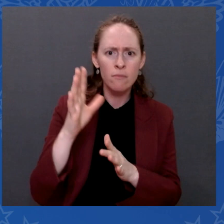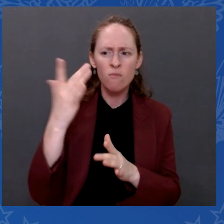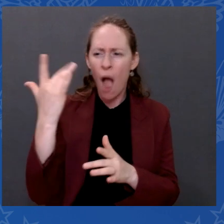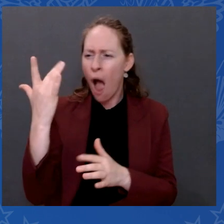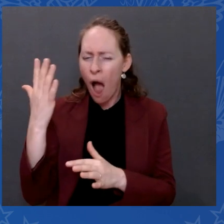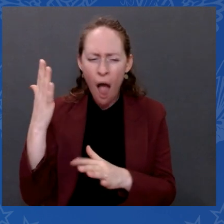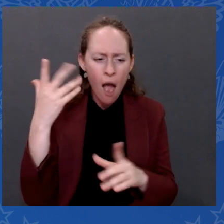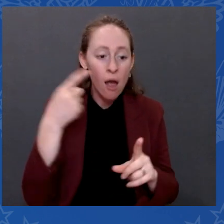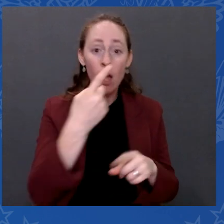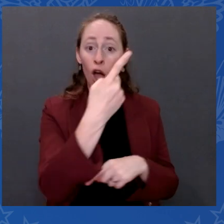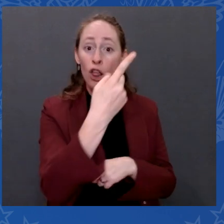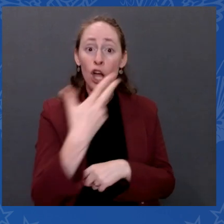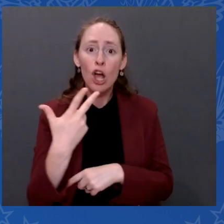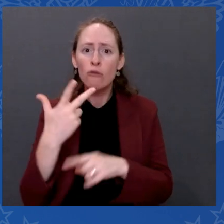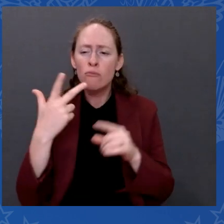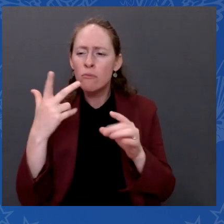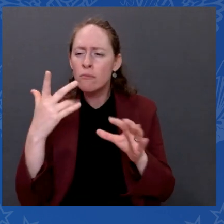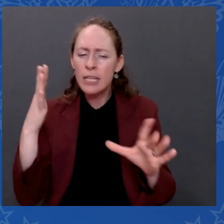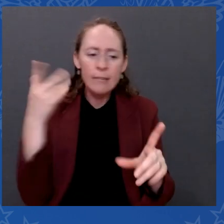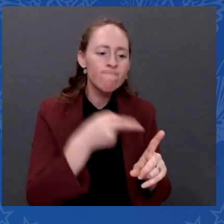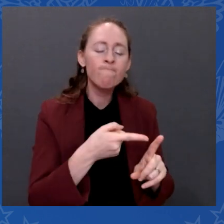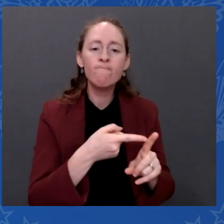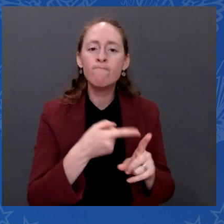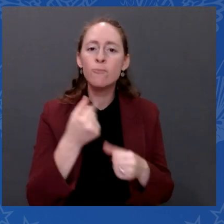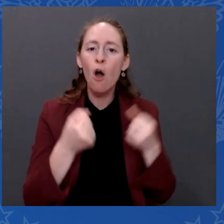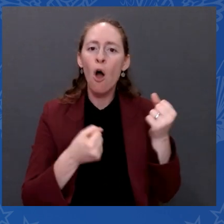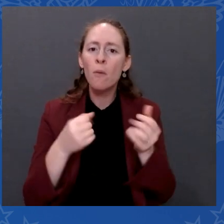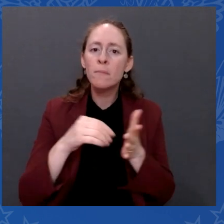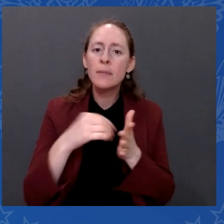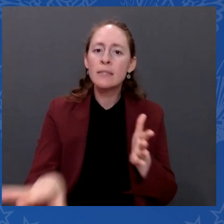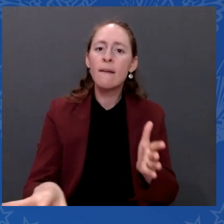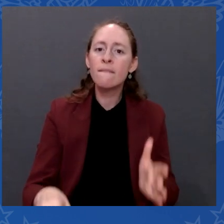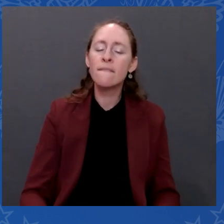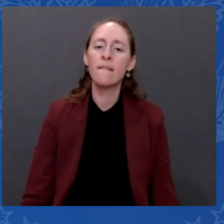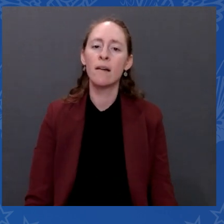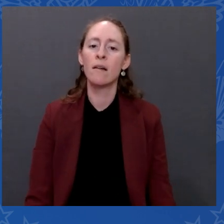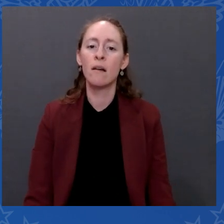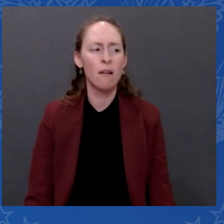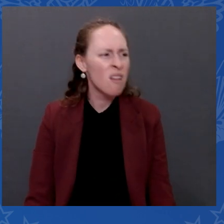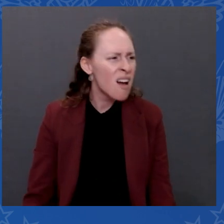It was driven -- that's driven by the inability to manufacture more automobiles. Why?